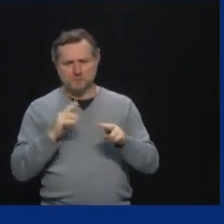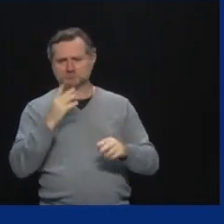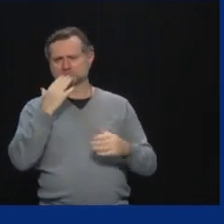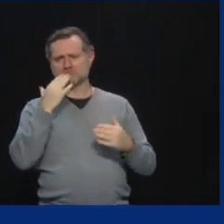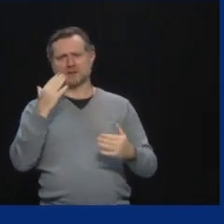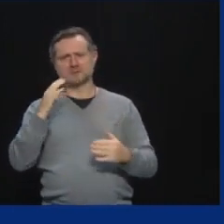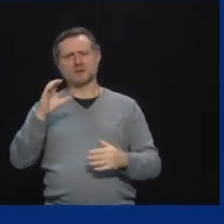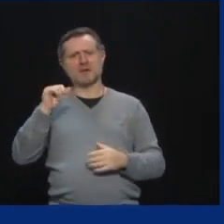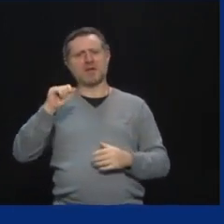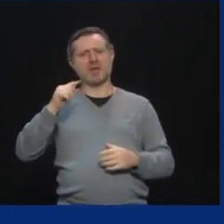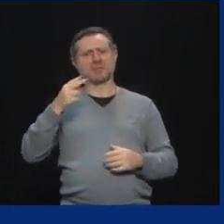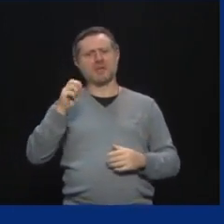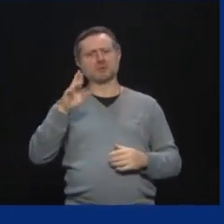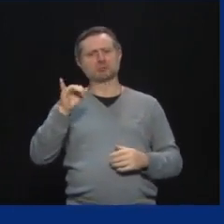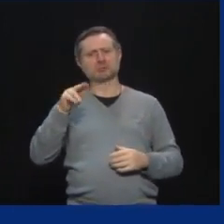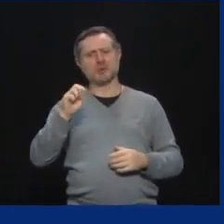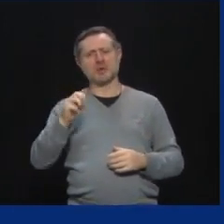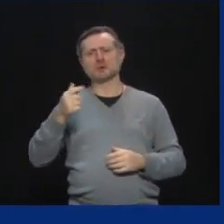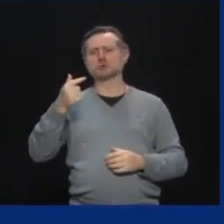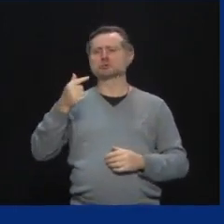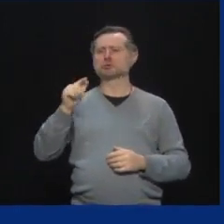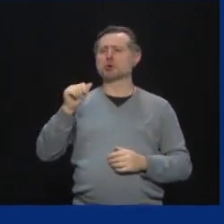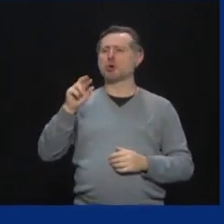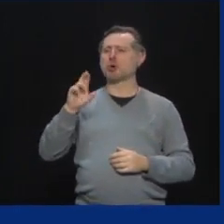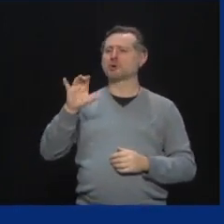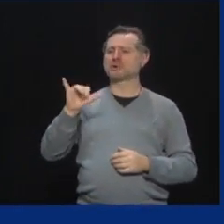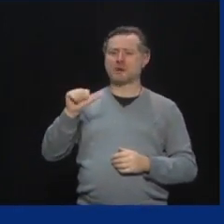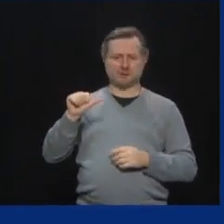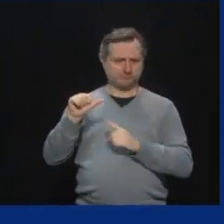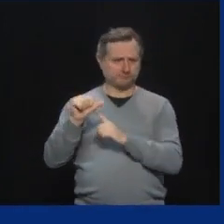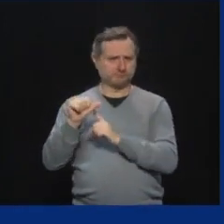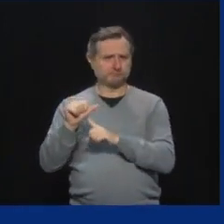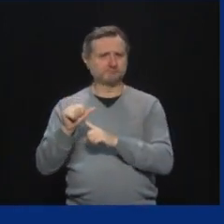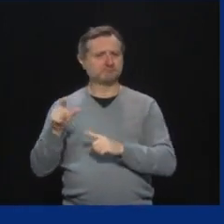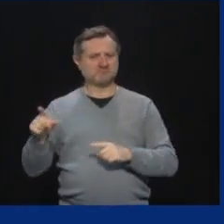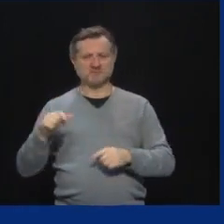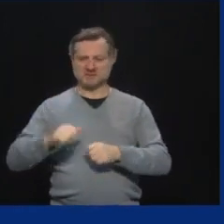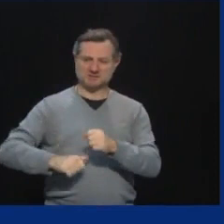team for putting this in place. I mean we we know what we need to do. I've